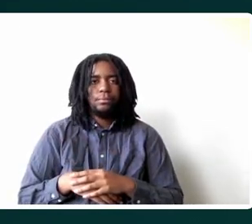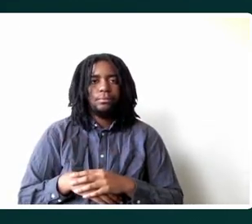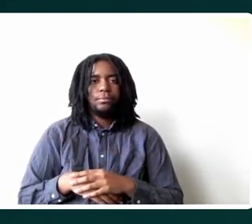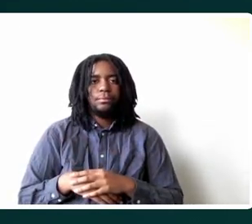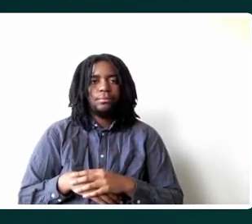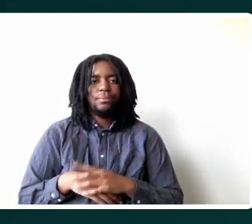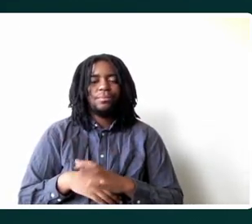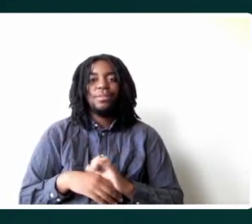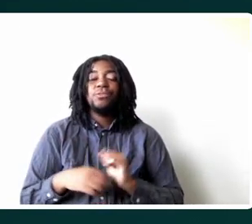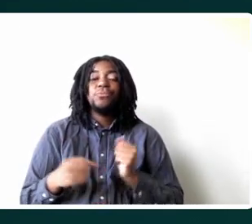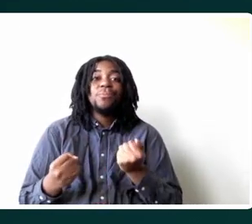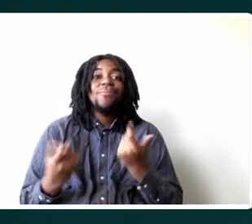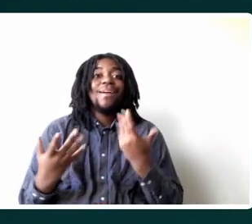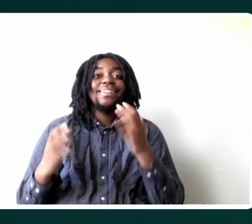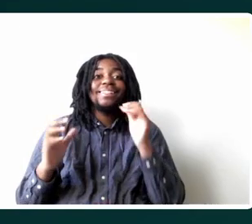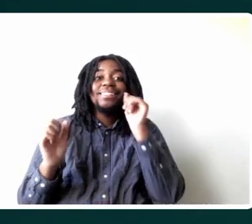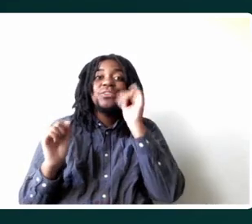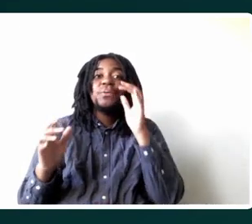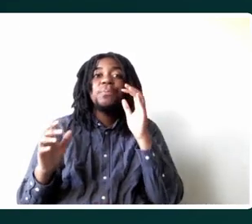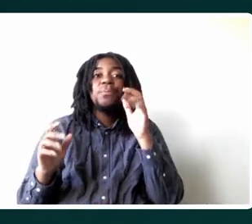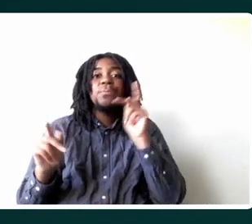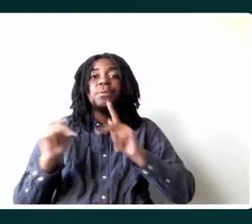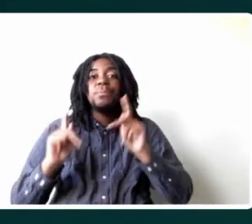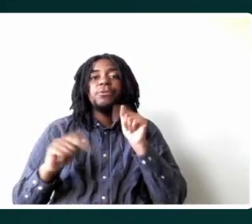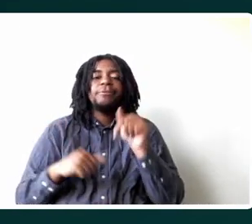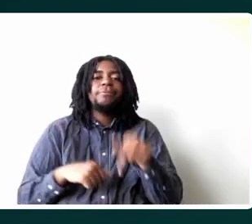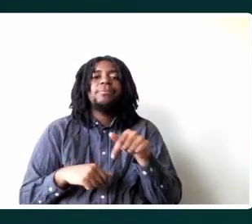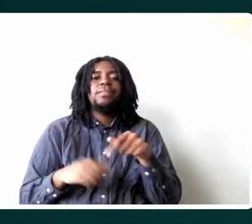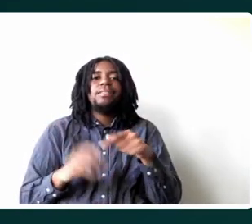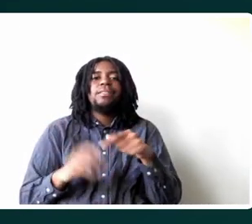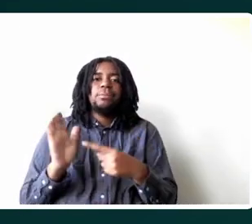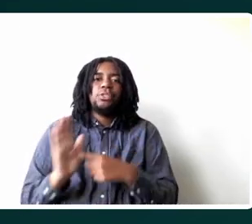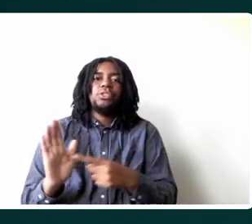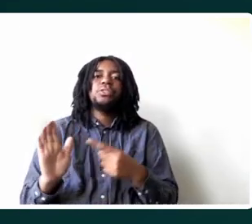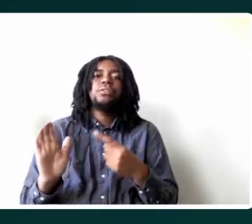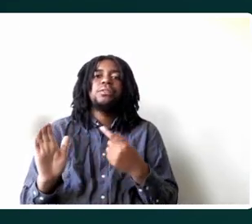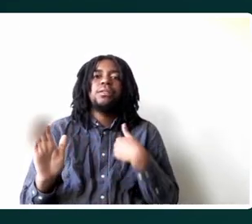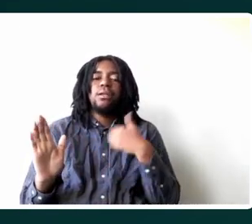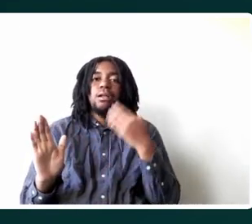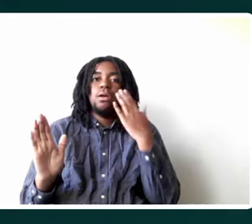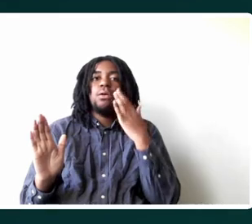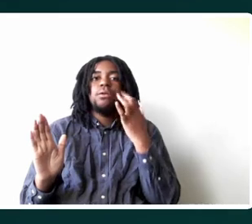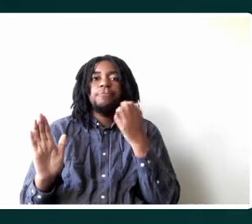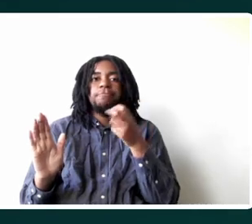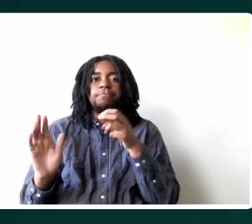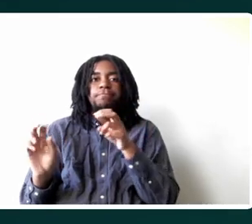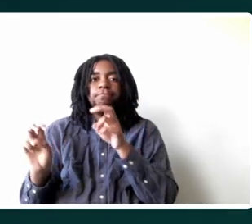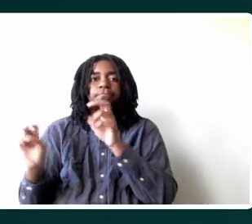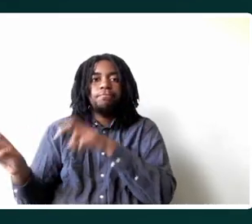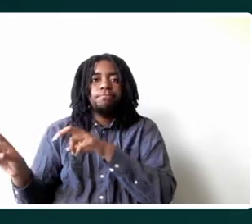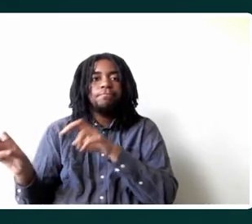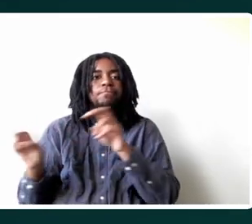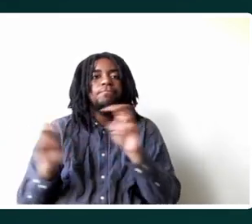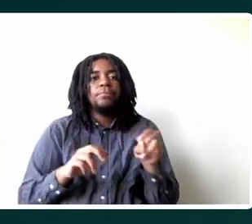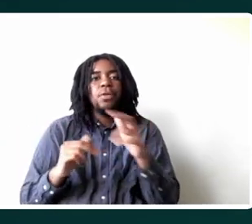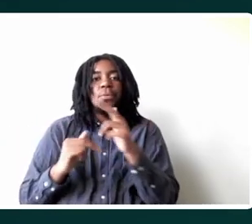people in this exhibition. And I know that being able to move from the building context to sort of